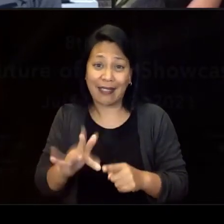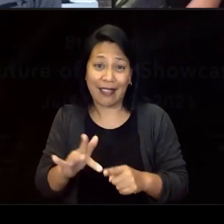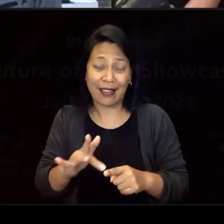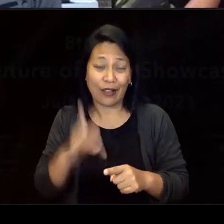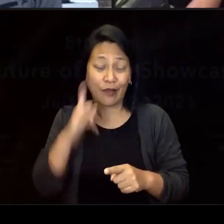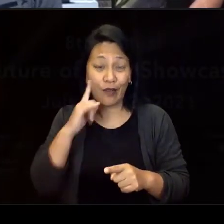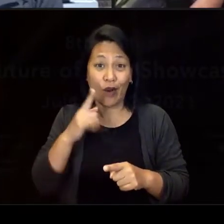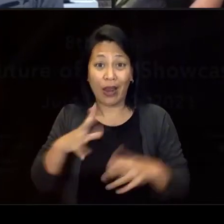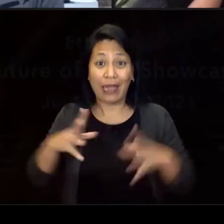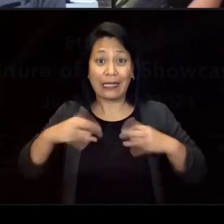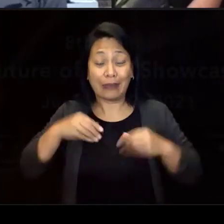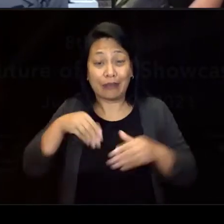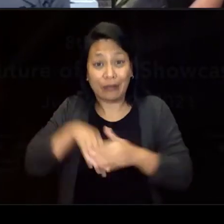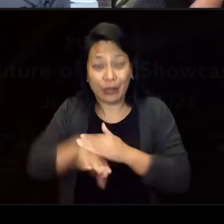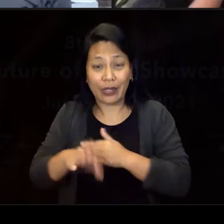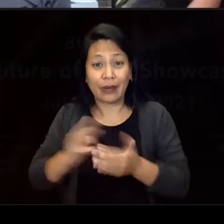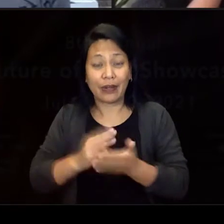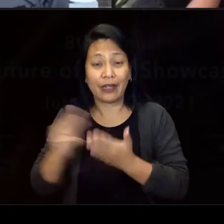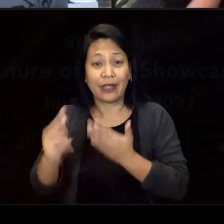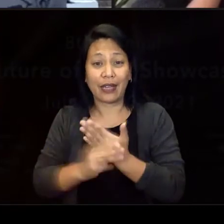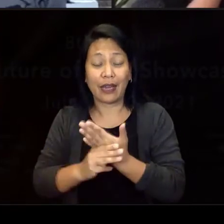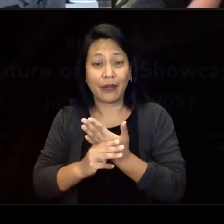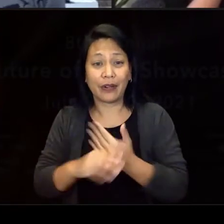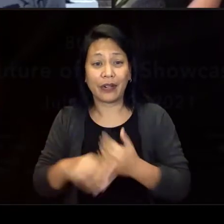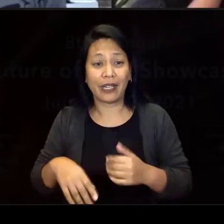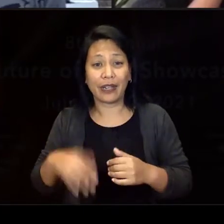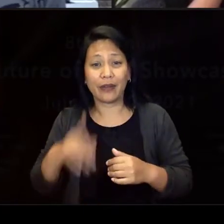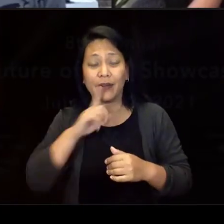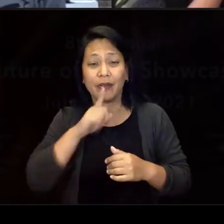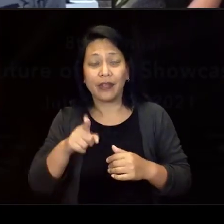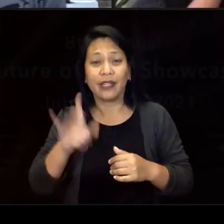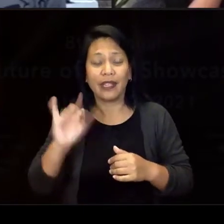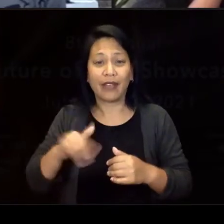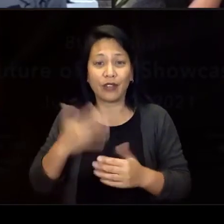So you gotta kind of be there at seven o'clock in the morning when they release the program.